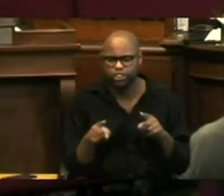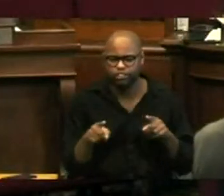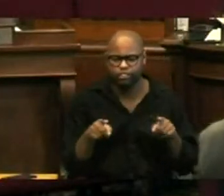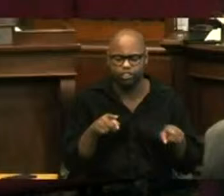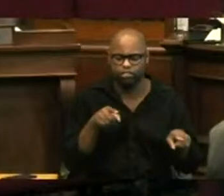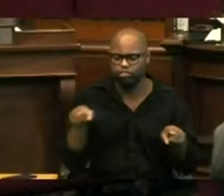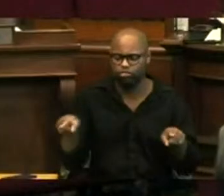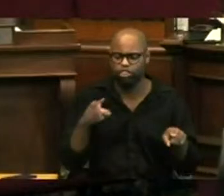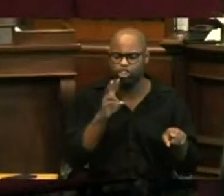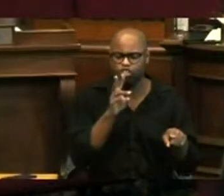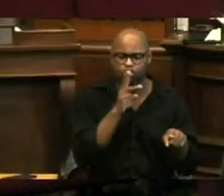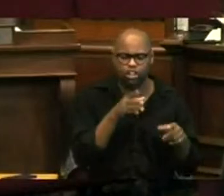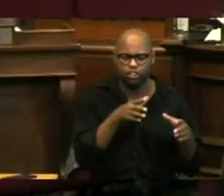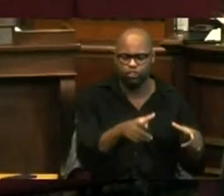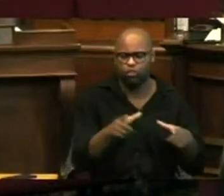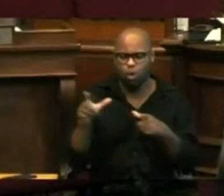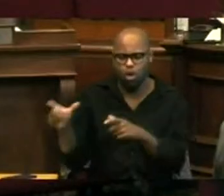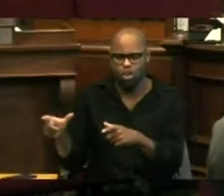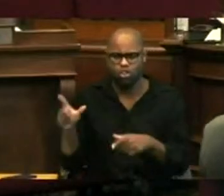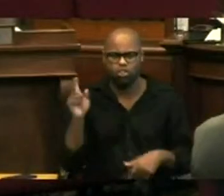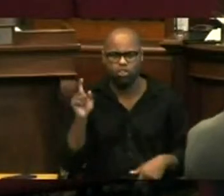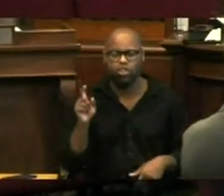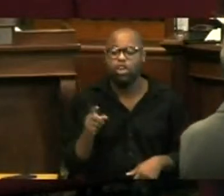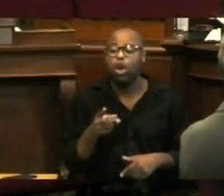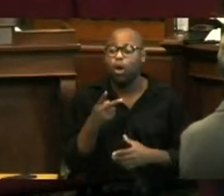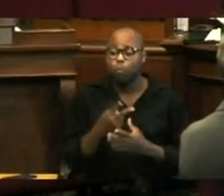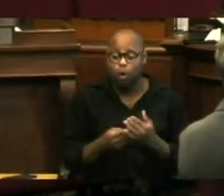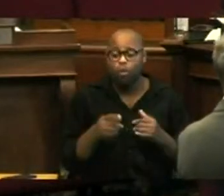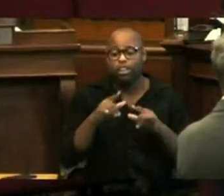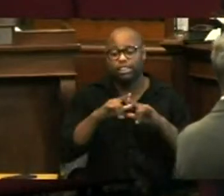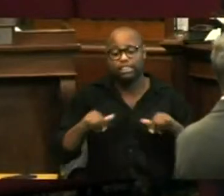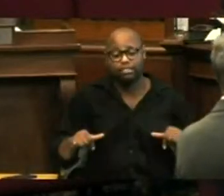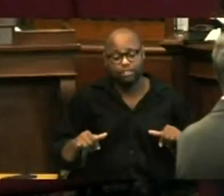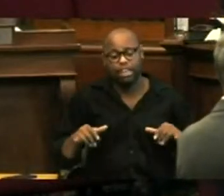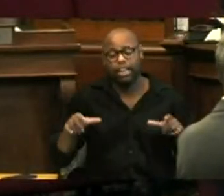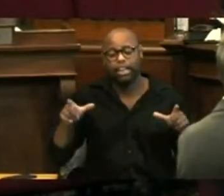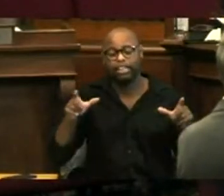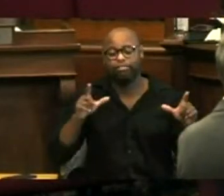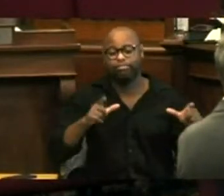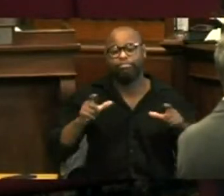different timelines for the two different reservoirs? Because